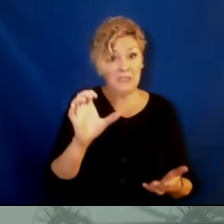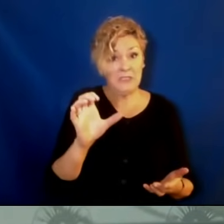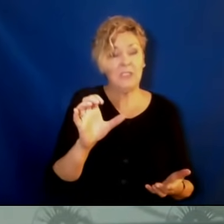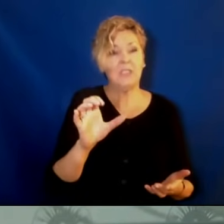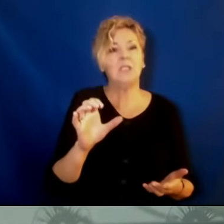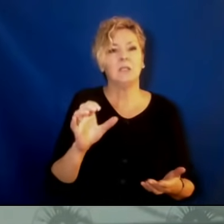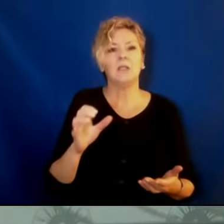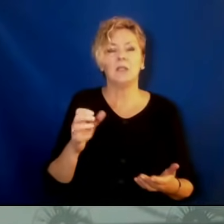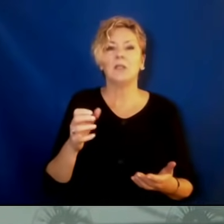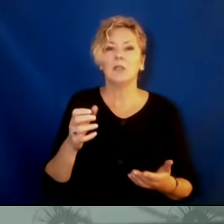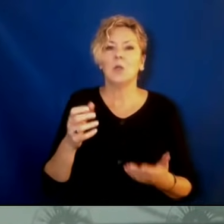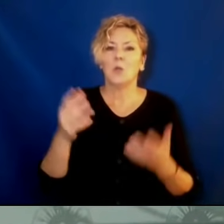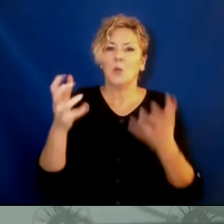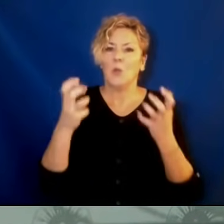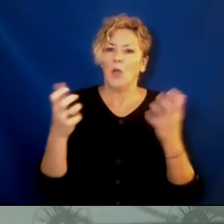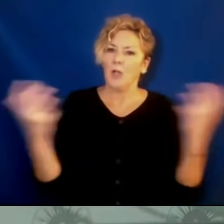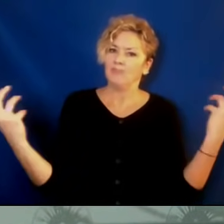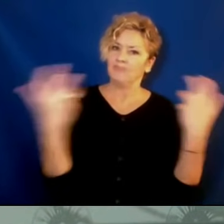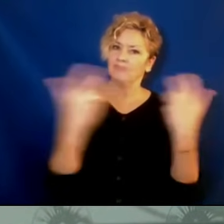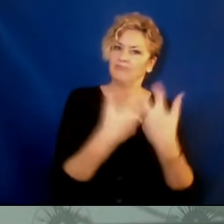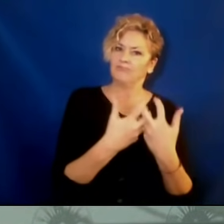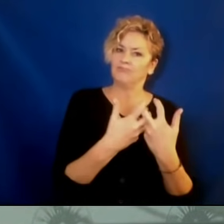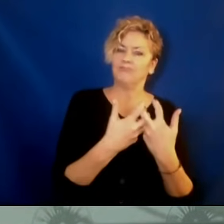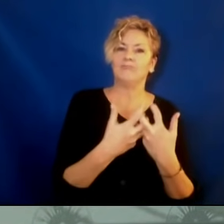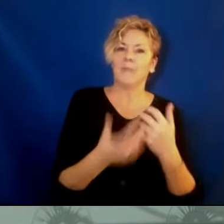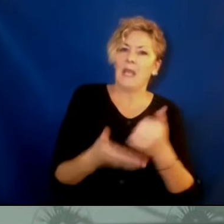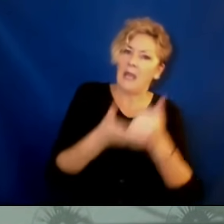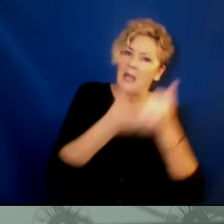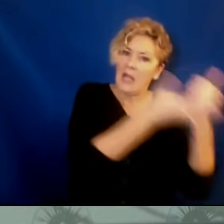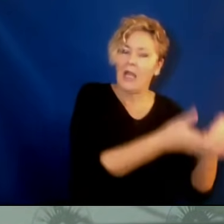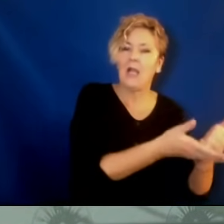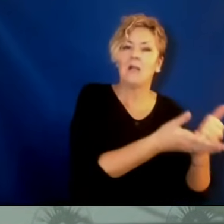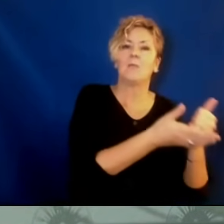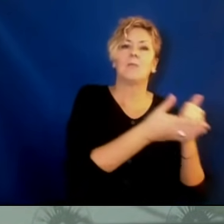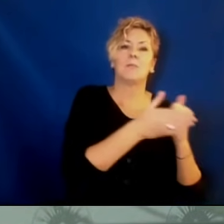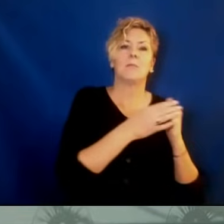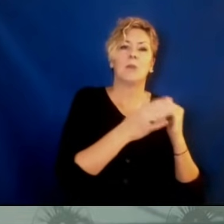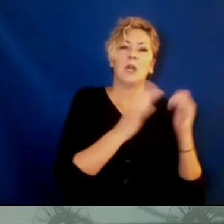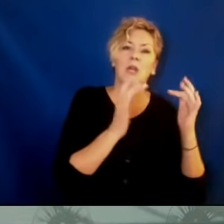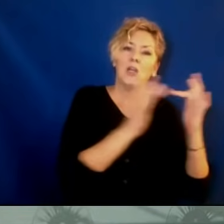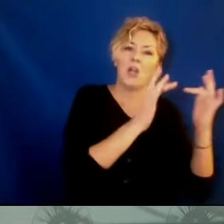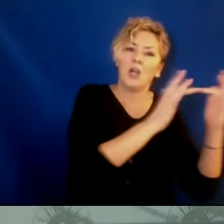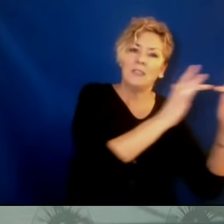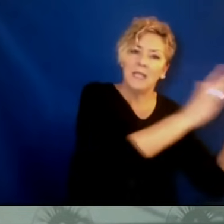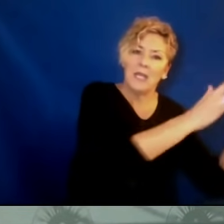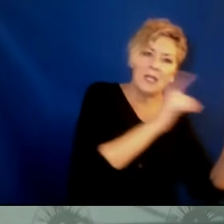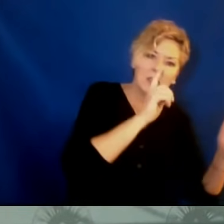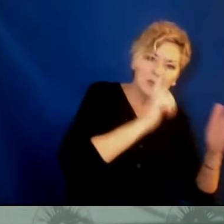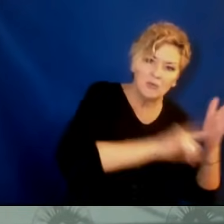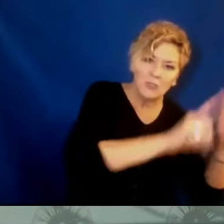and Dr. Henry, Dr. Gustus and another's work closely with federal officials and other provinces and so